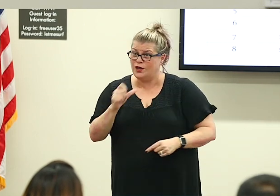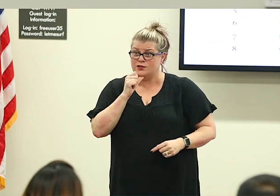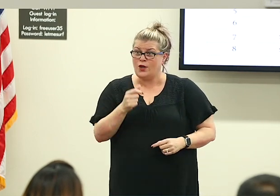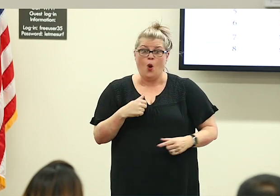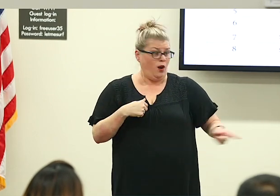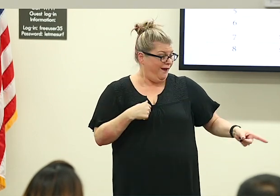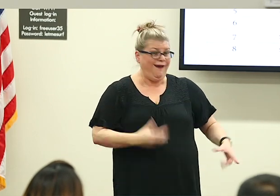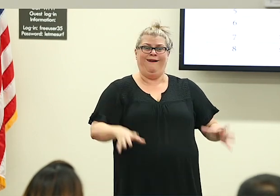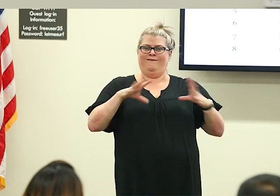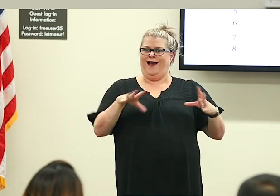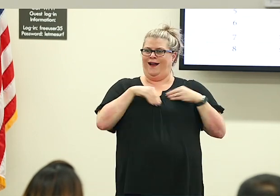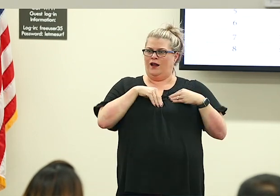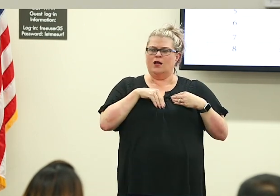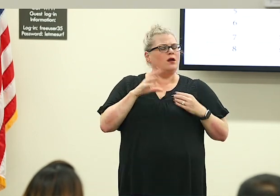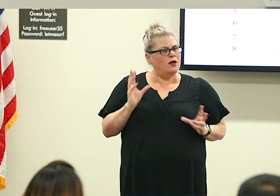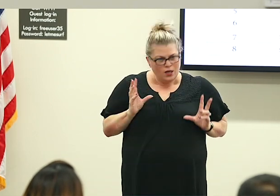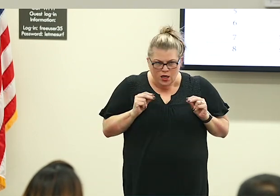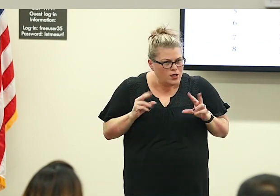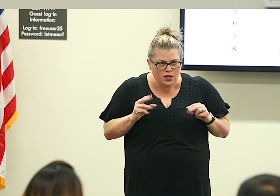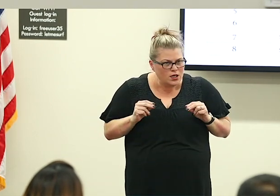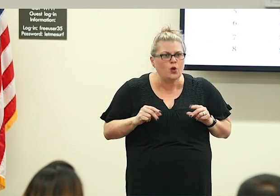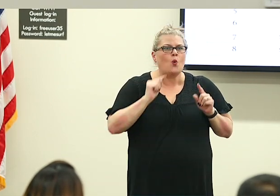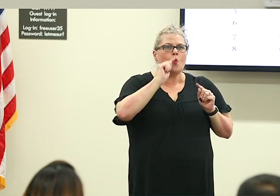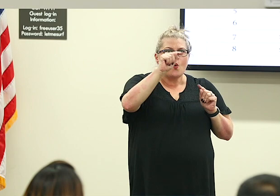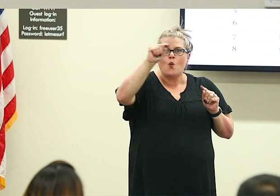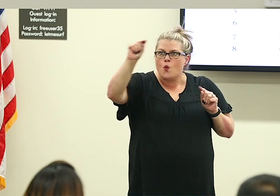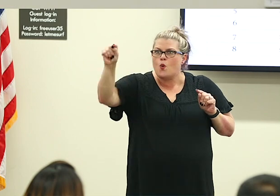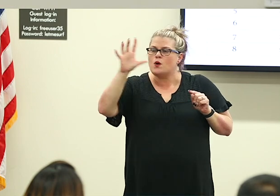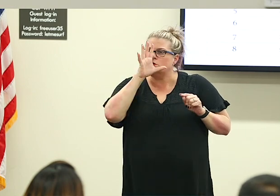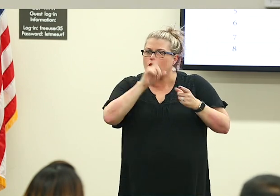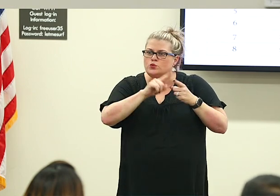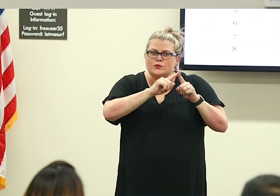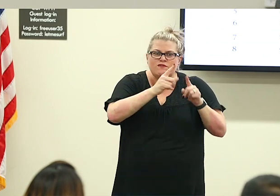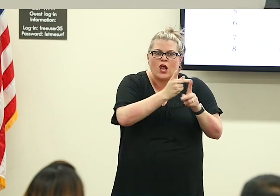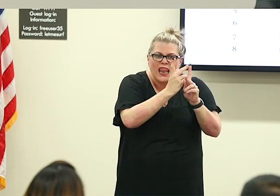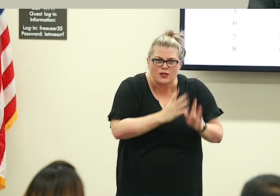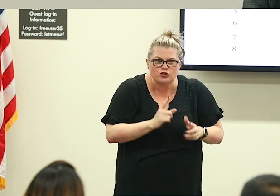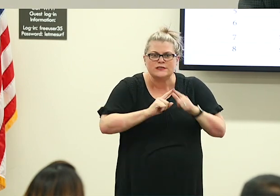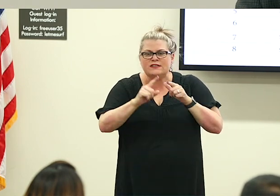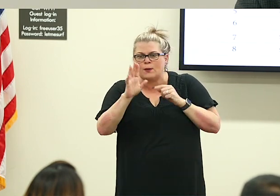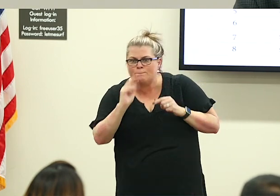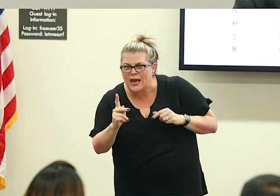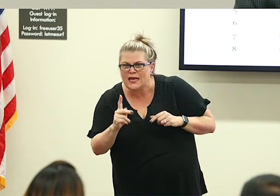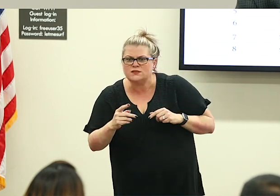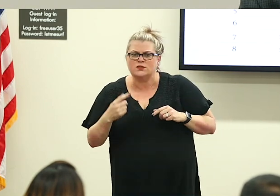and find out which one works best for you. We are not going to fit everyone's needs, but we do fit...